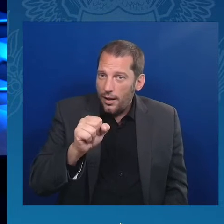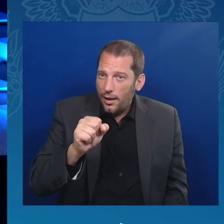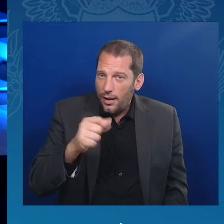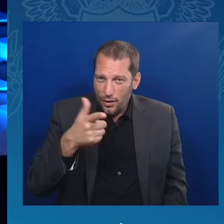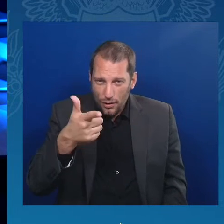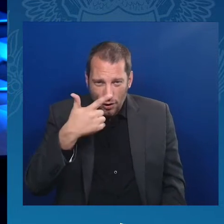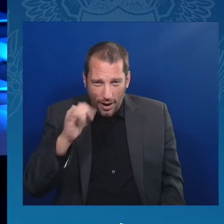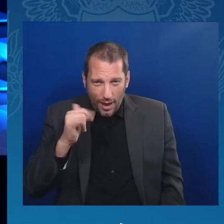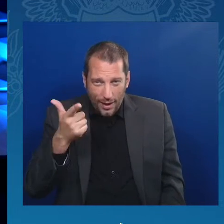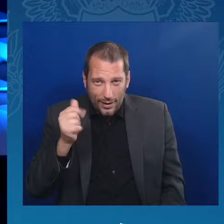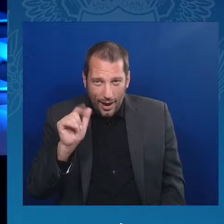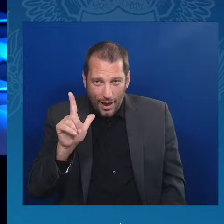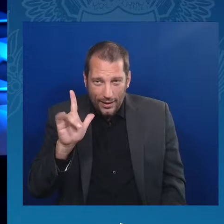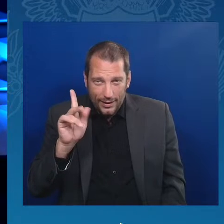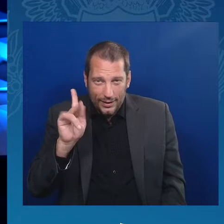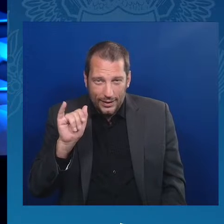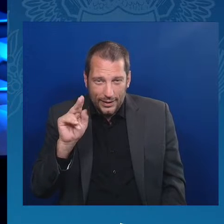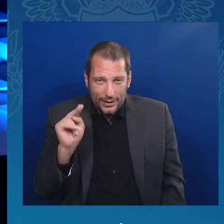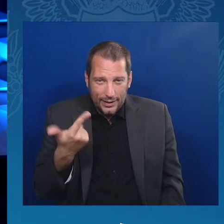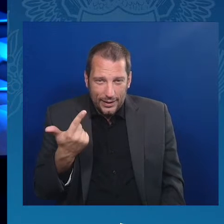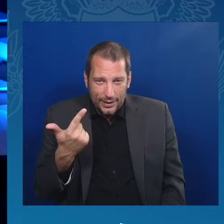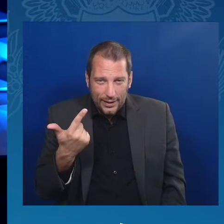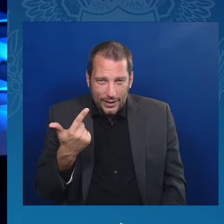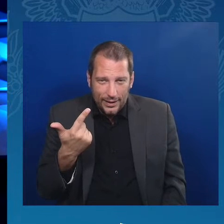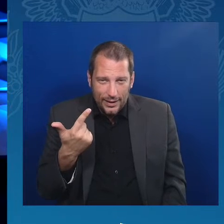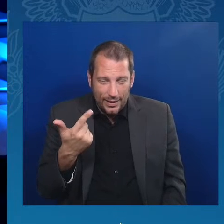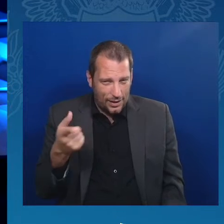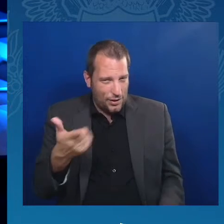And I'm Gayle King over here. Listen.